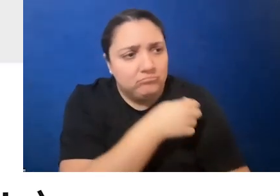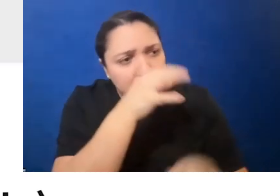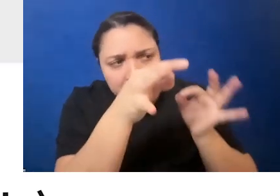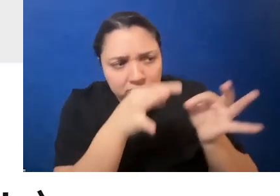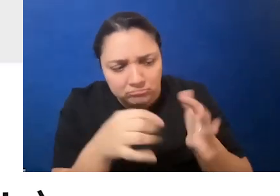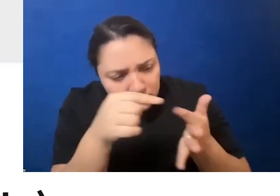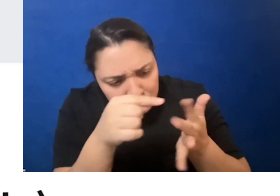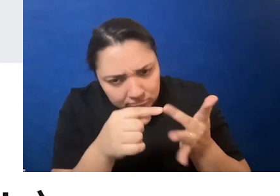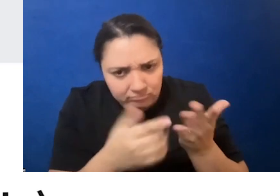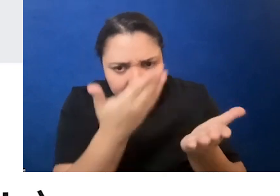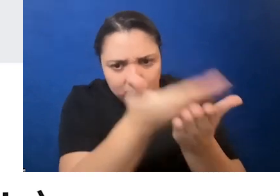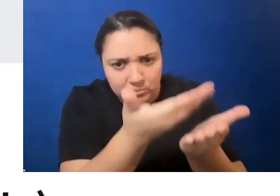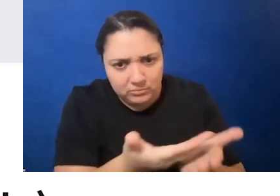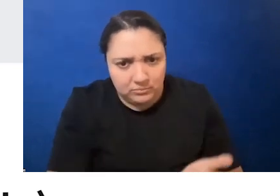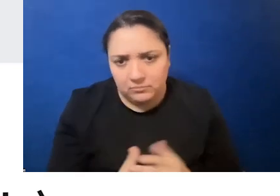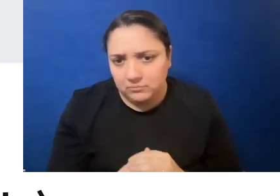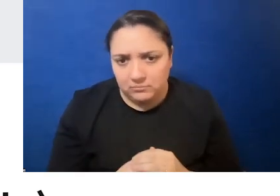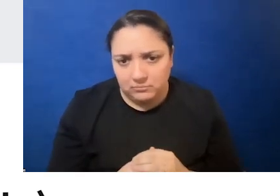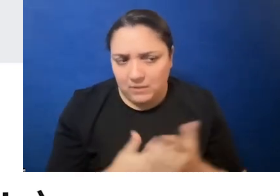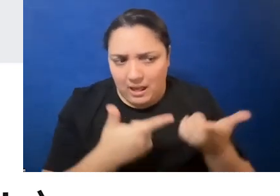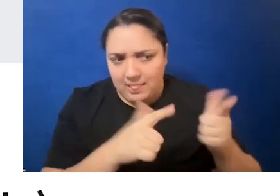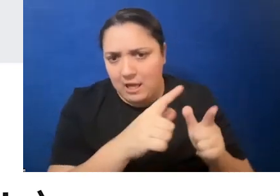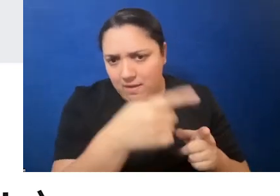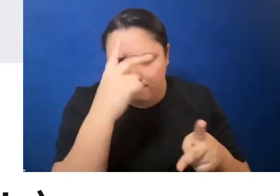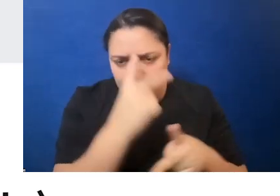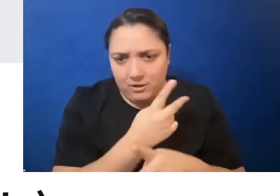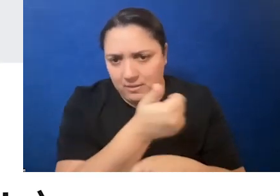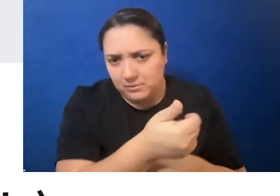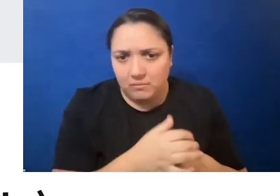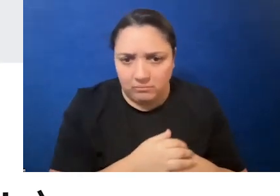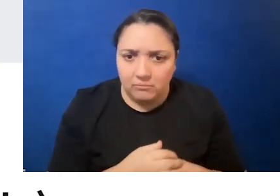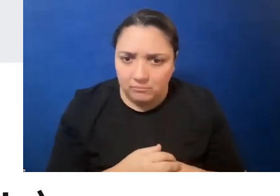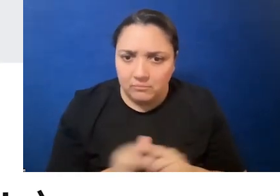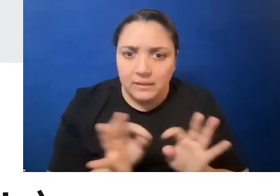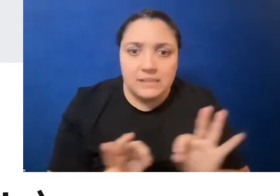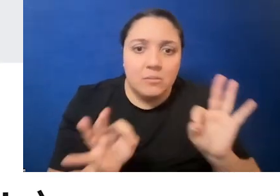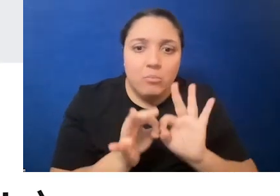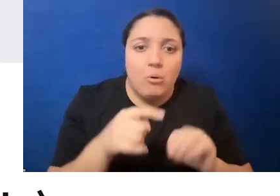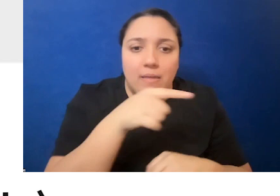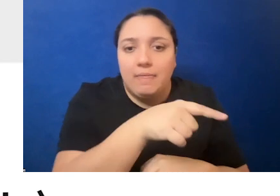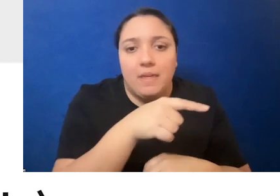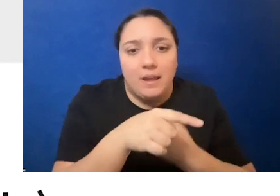HAVE KIDS THAT ARE AFRAID OF VACCINES, GIVE THEM THE FACTS AND LET THEM SORT THROUGH THEM.